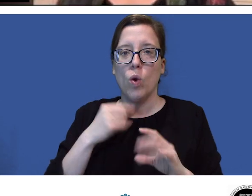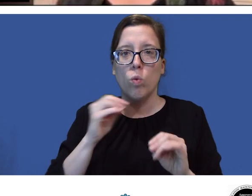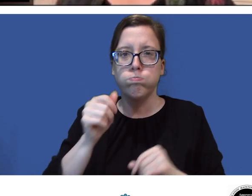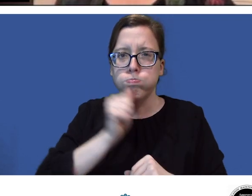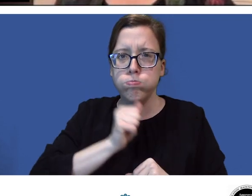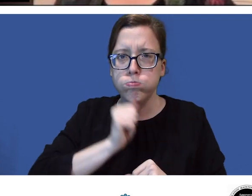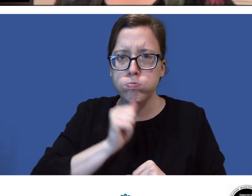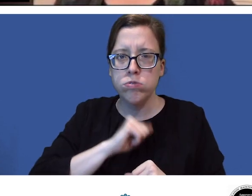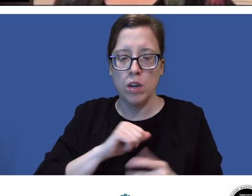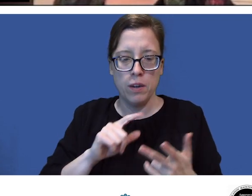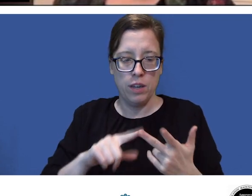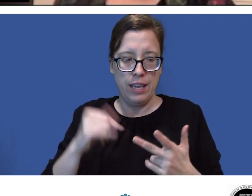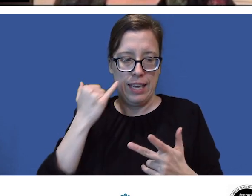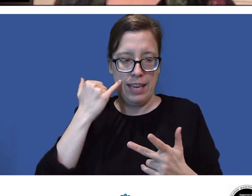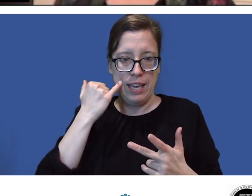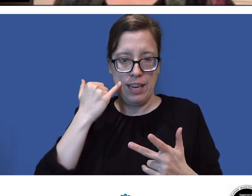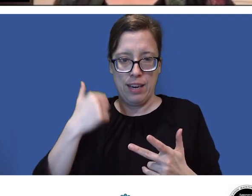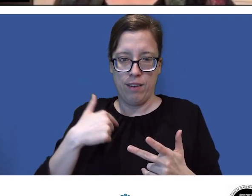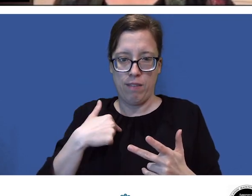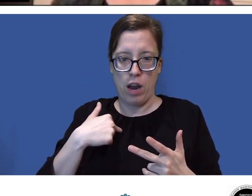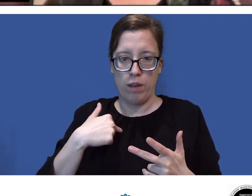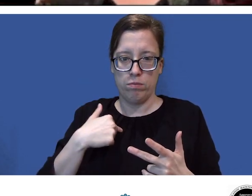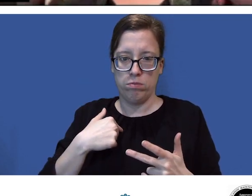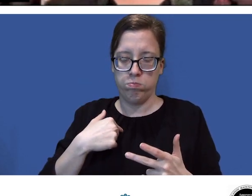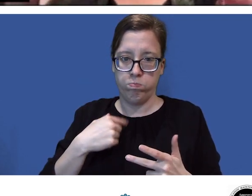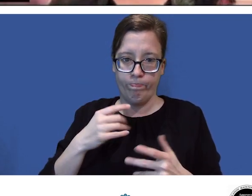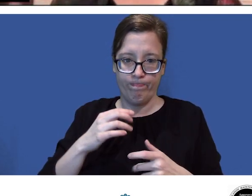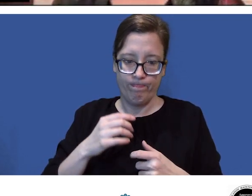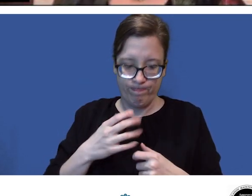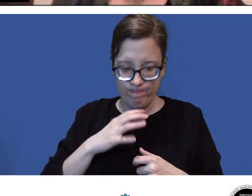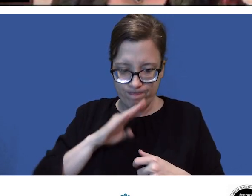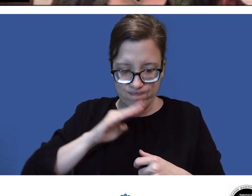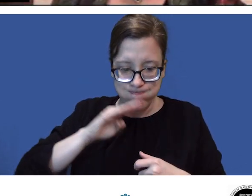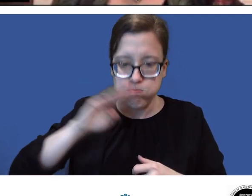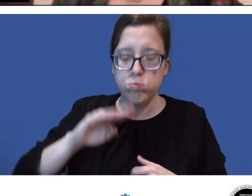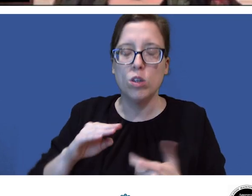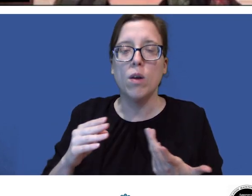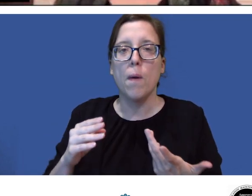If you are impatient, if you are short, and I don't mean in stature.